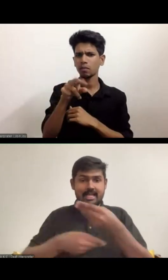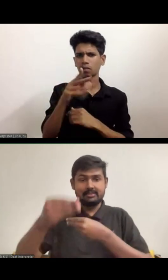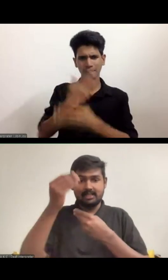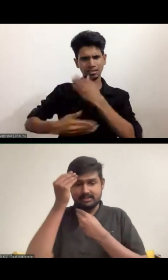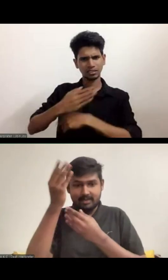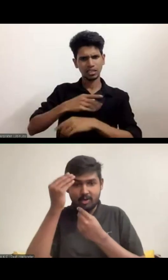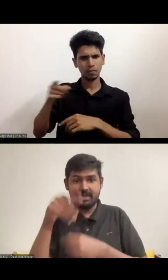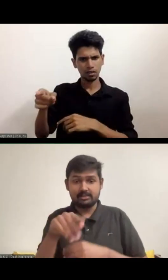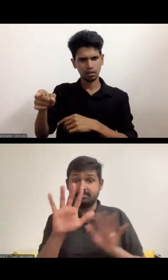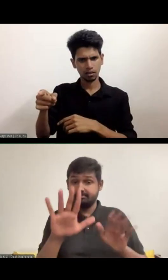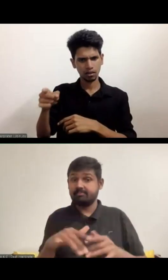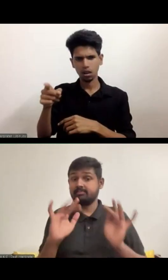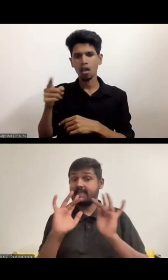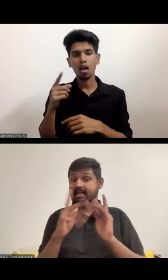We need to make them happen.